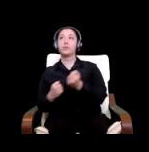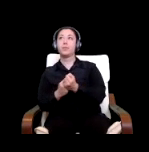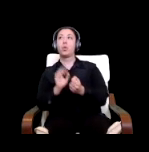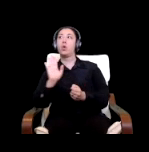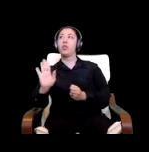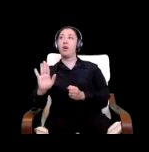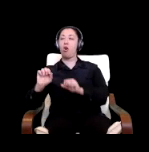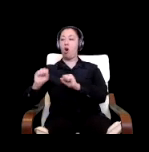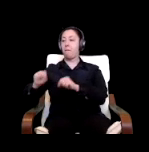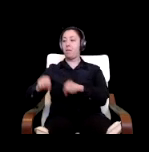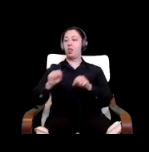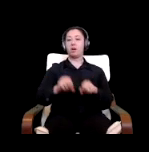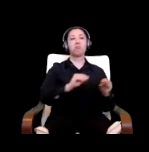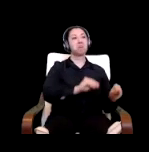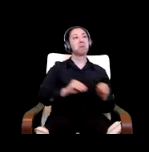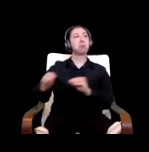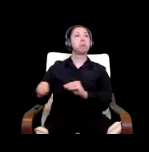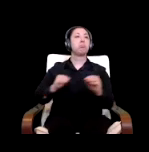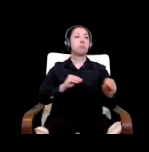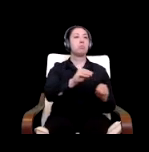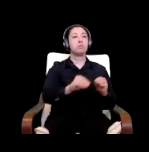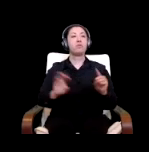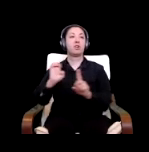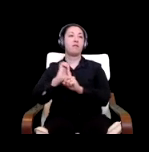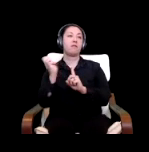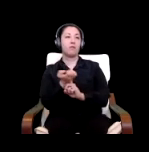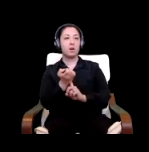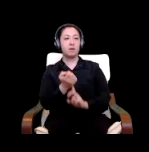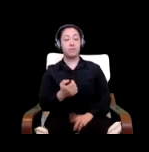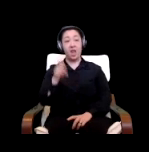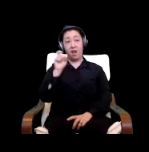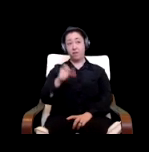move about their environment. And then understanding the need for unconventional position such